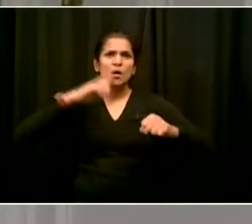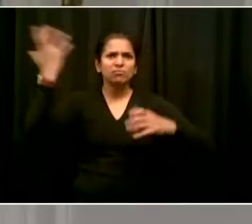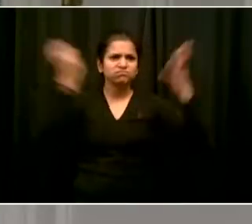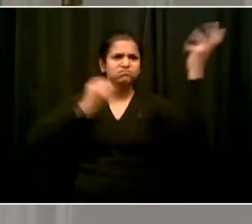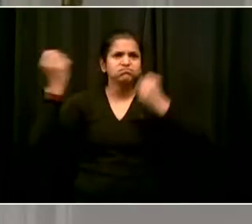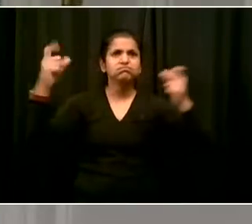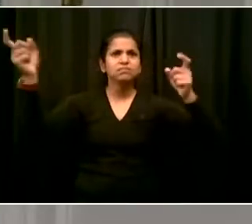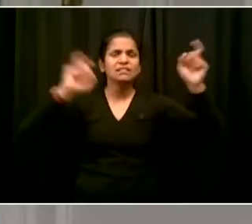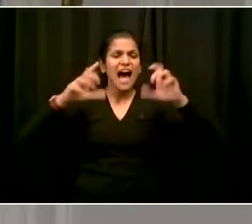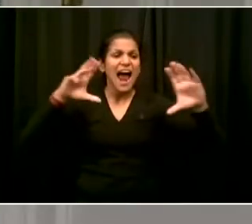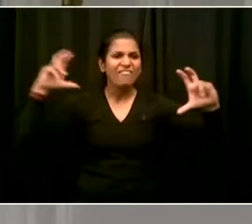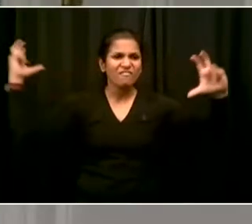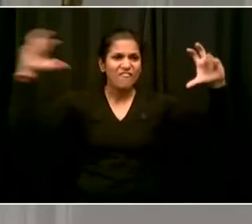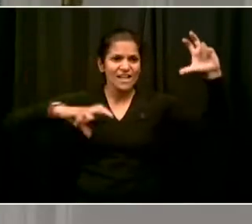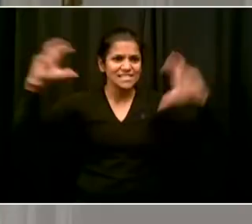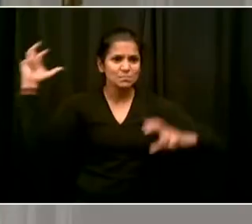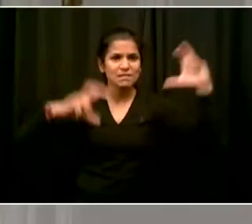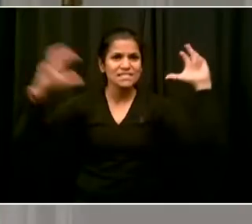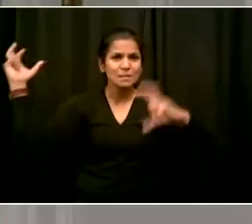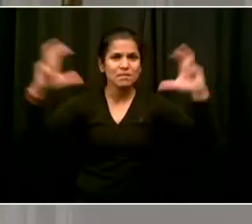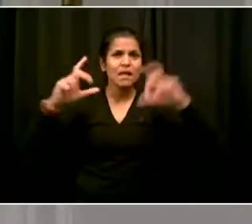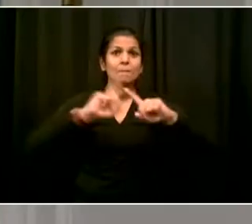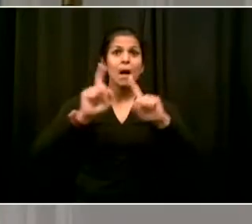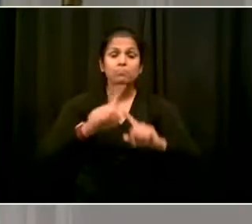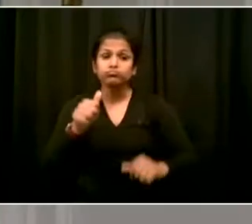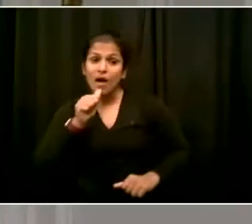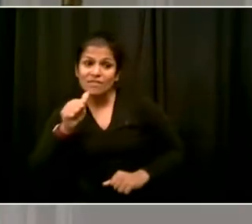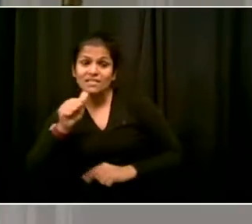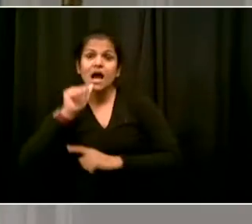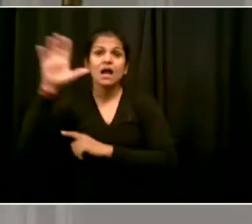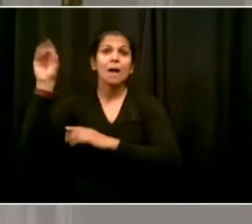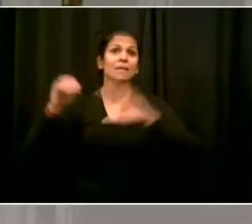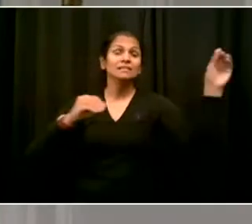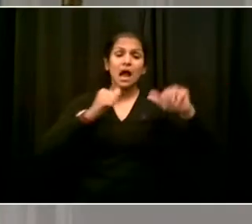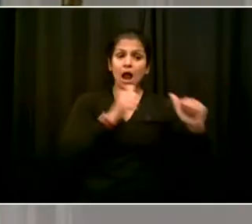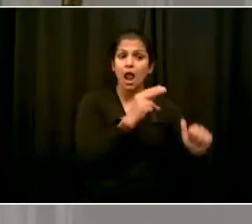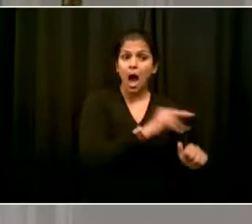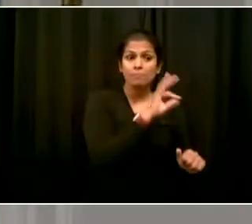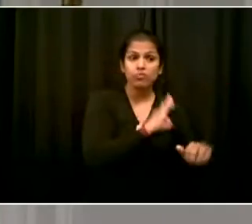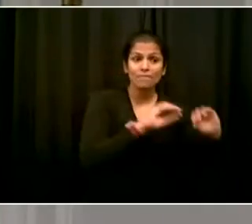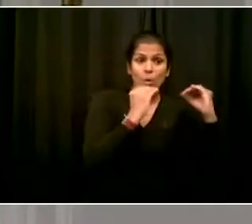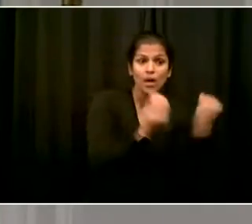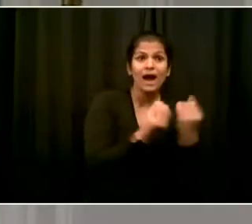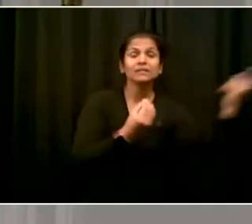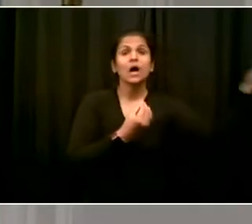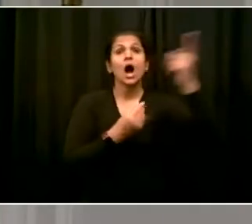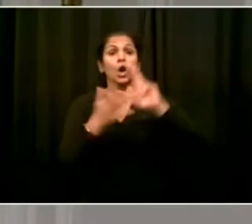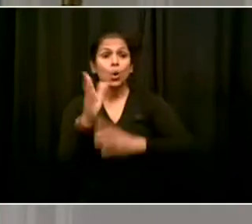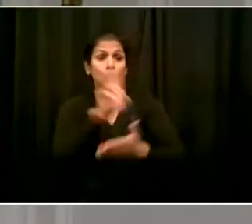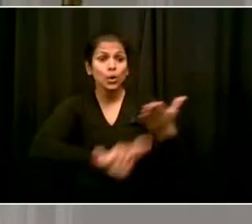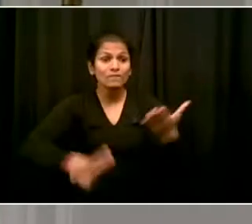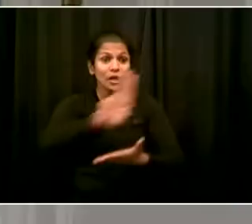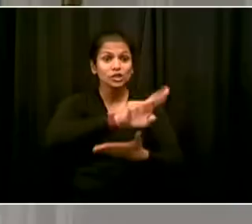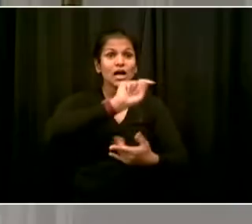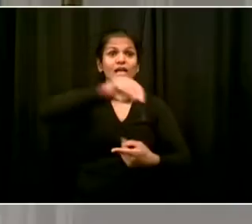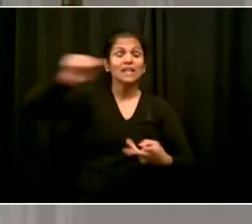PULLING TOGETHER RESOURCES FROM VEGORNRNENMTTTH, E PRIVATE SECTOR, FOUNDATION AND PHILANTHROPY.